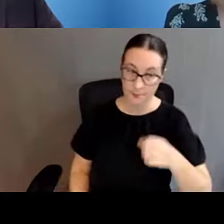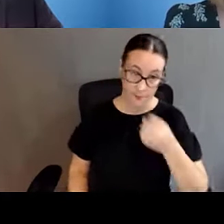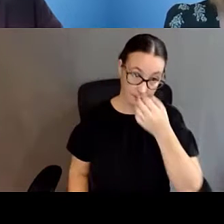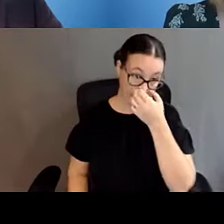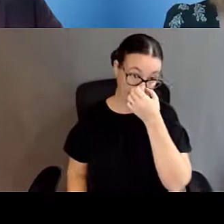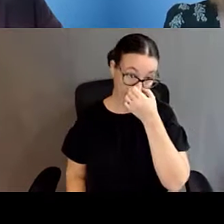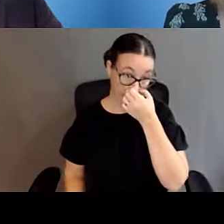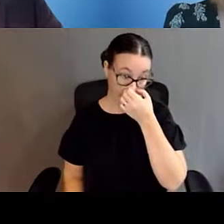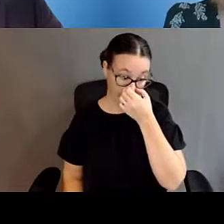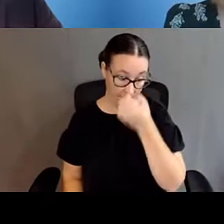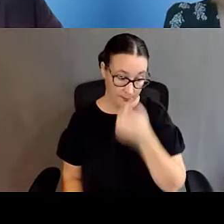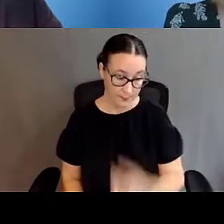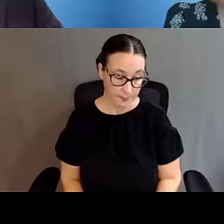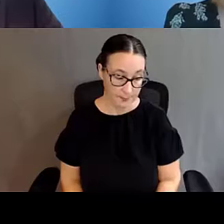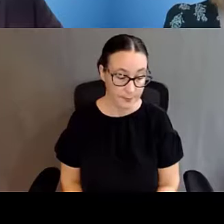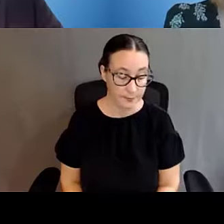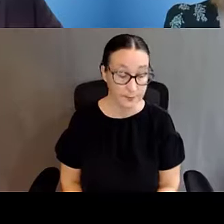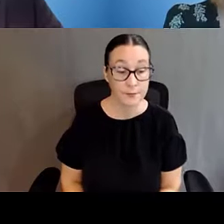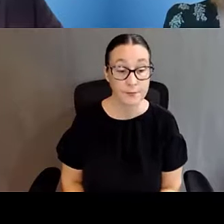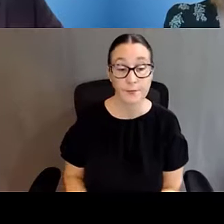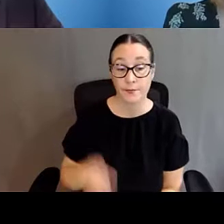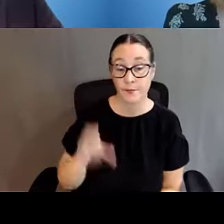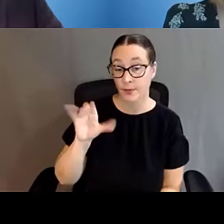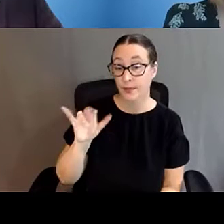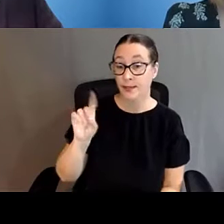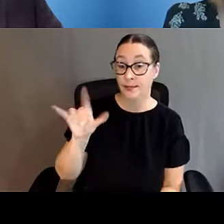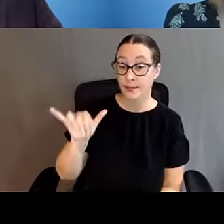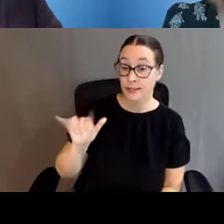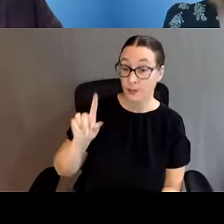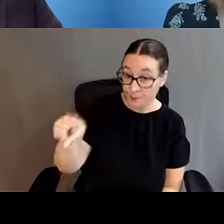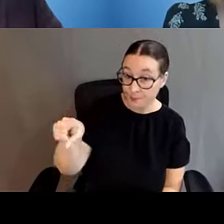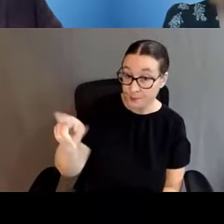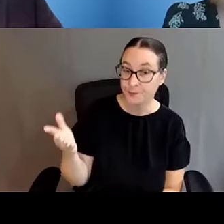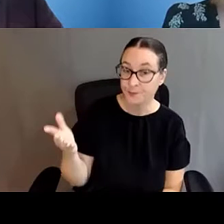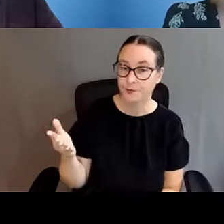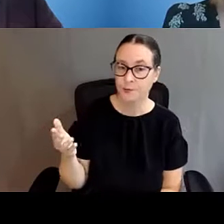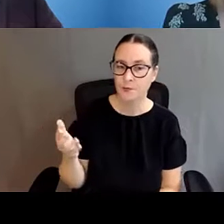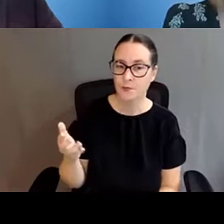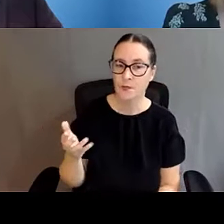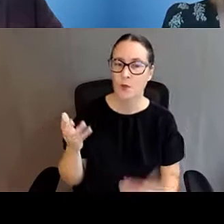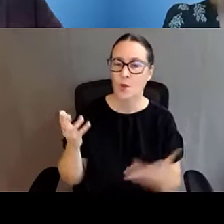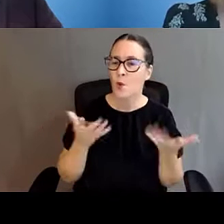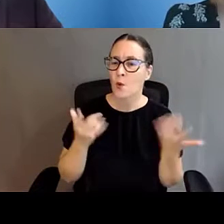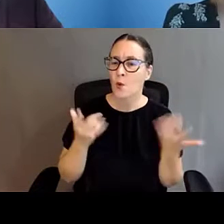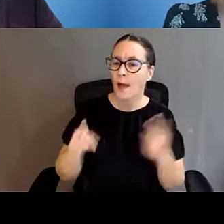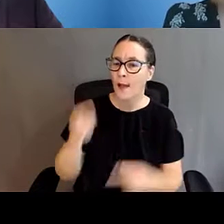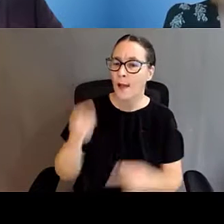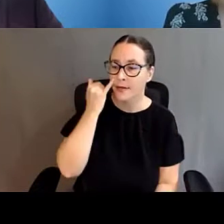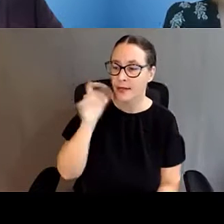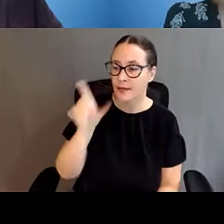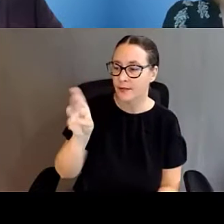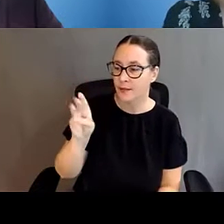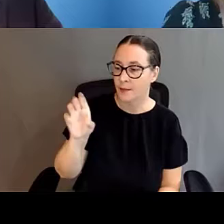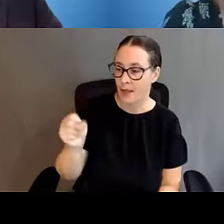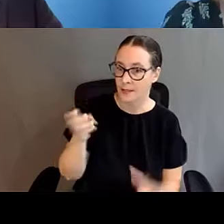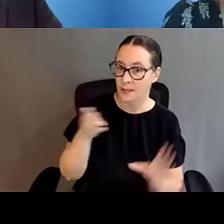Elyse Sullivan: Let's see. Cindy, this question is for you. What might happen if the DMS plan submitted might not be complete